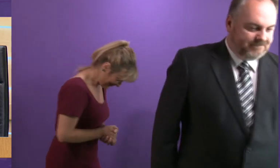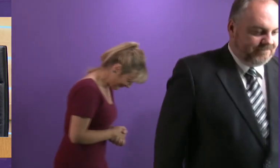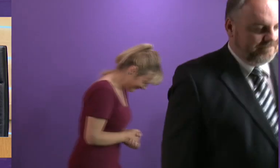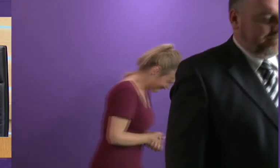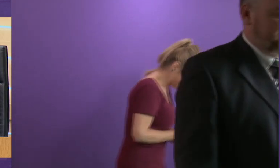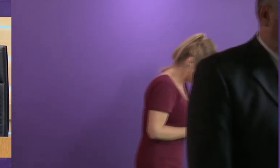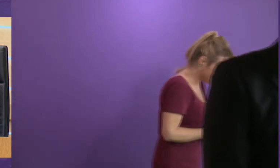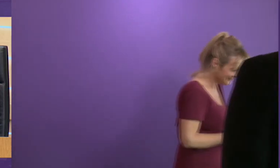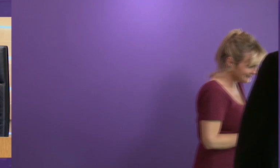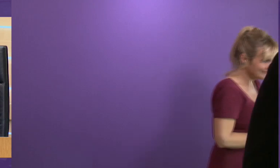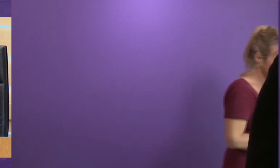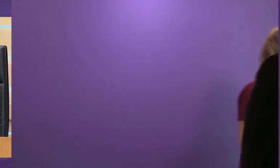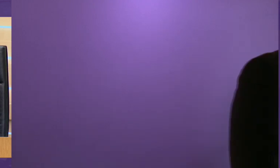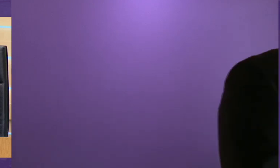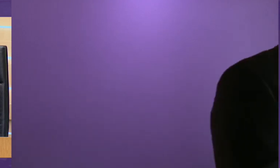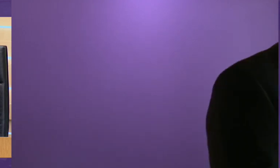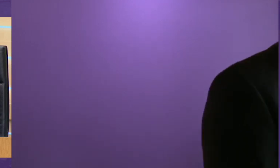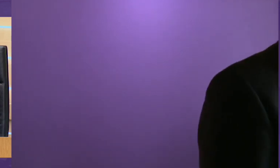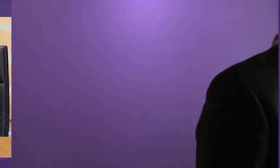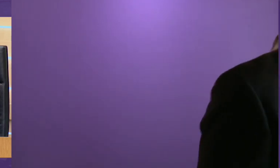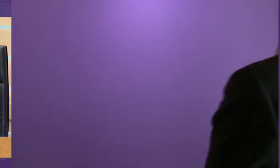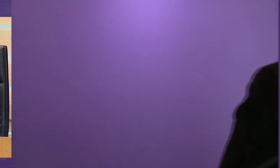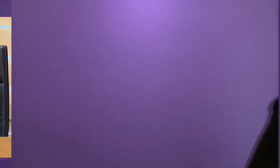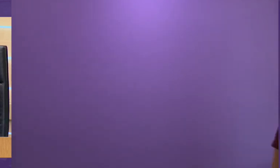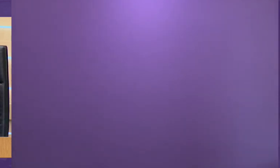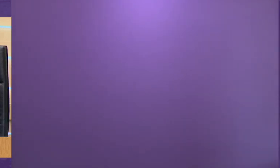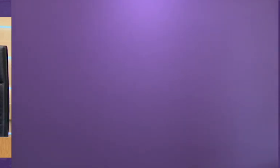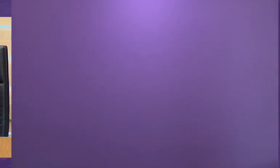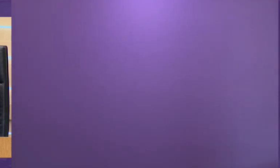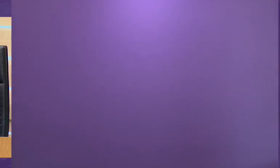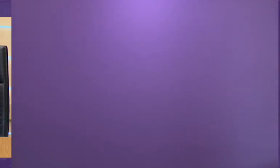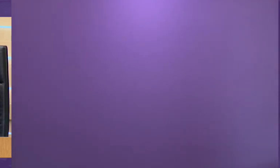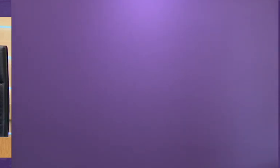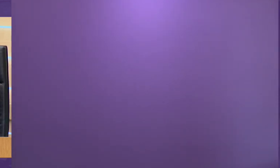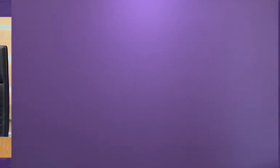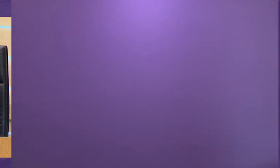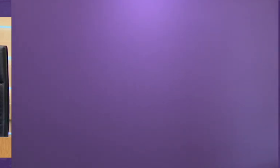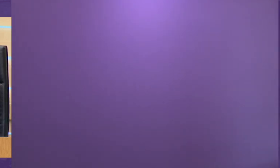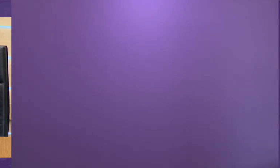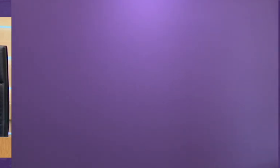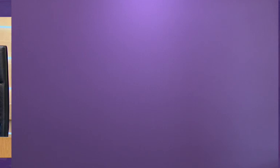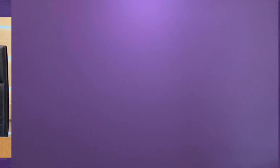to do that.